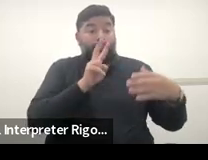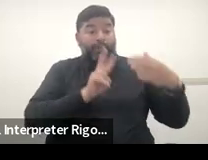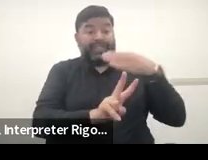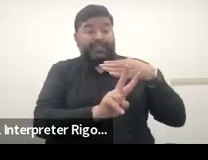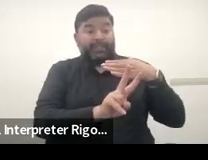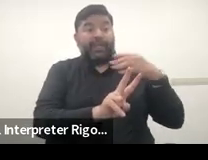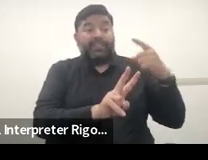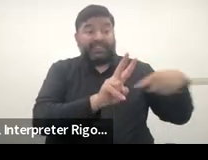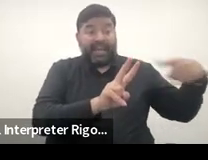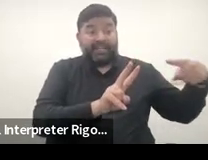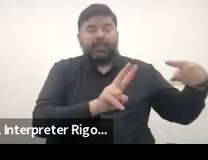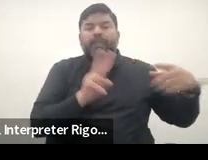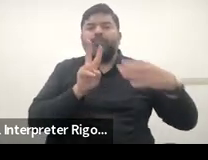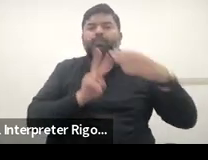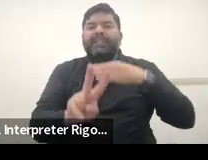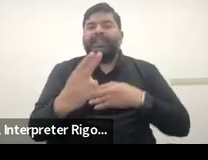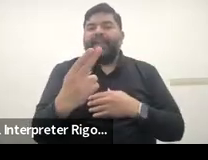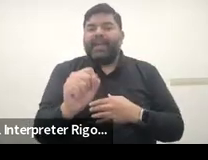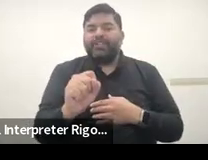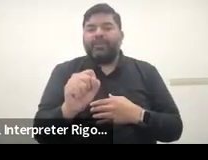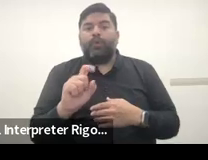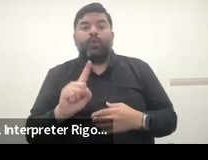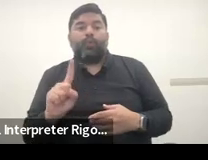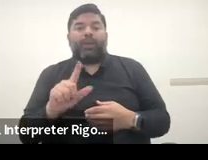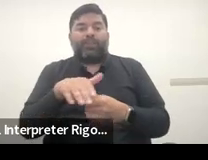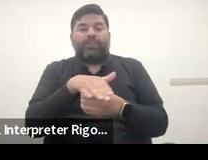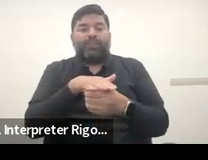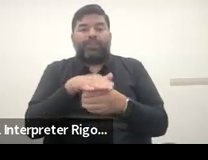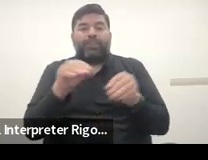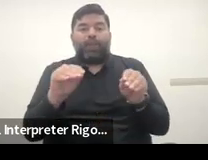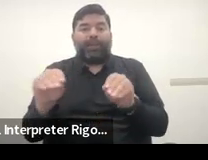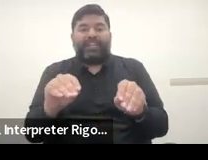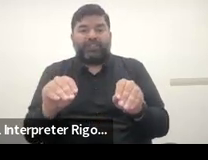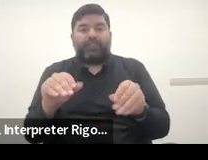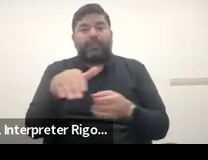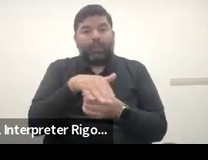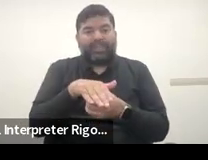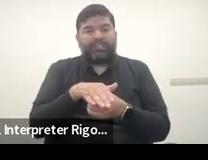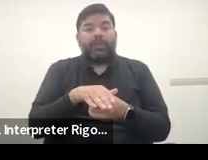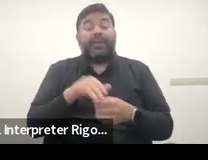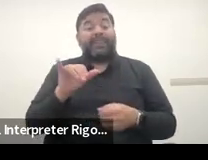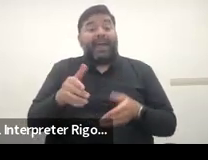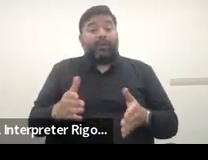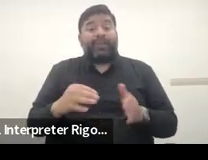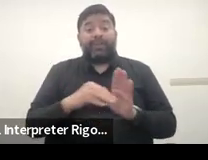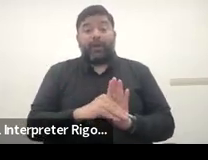is or where the hand is located, and in doing so the model is forced to attend to